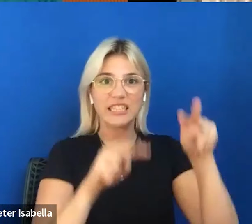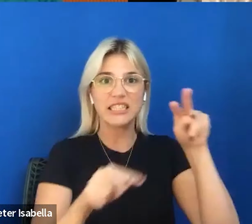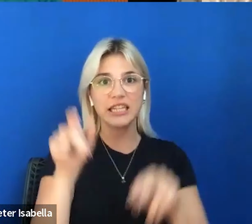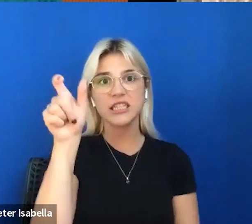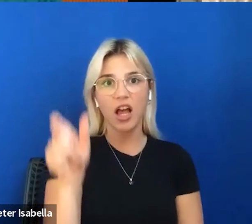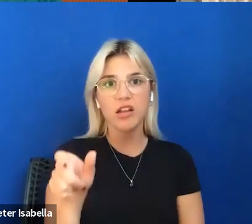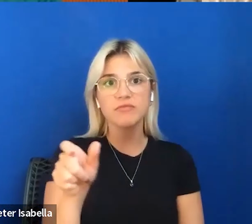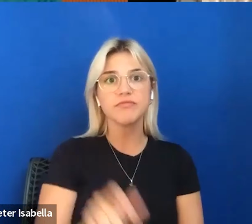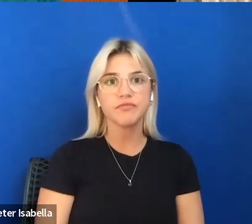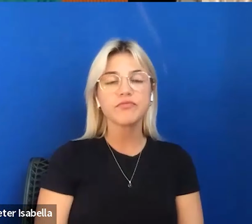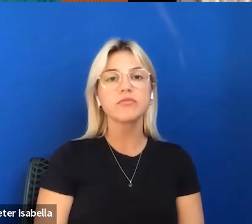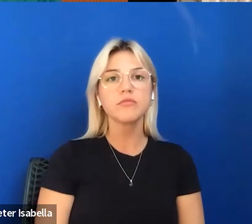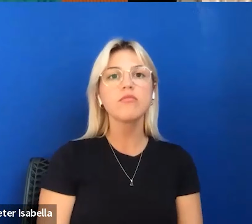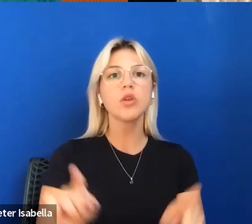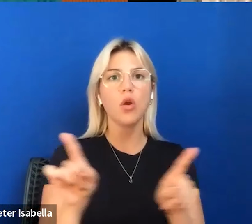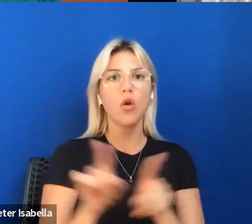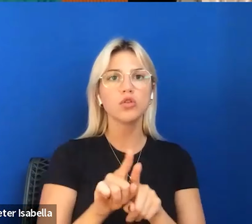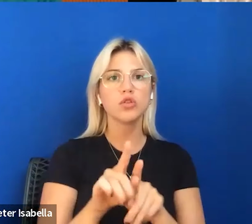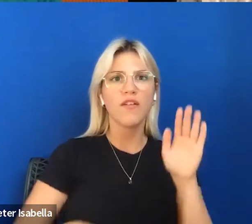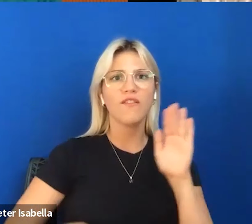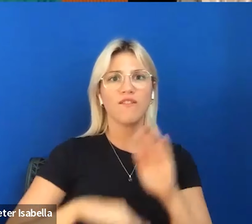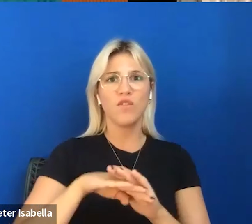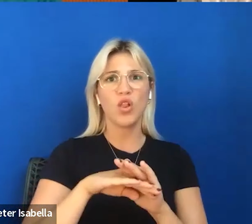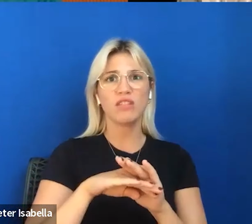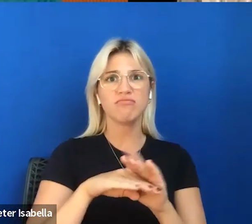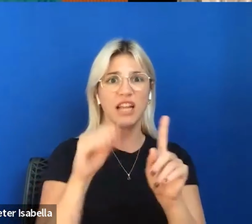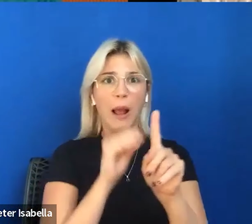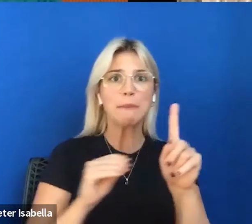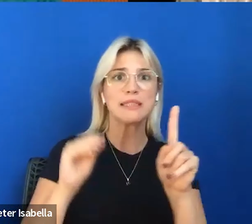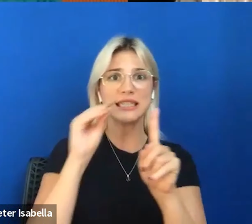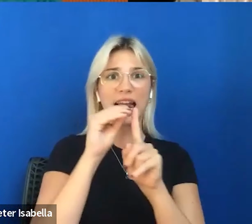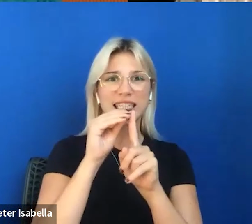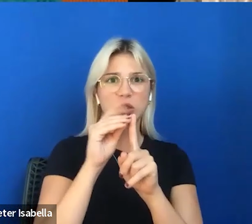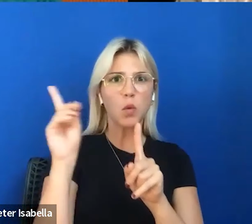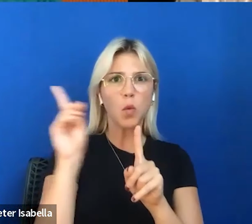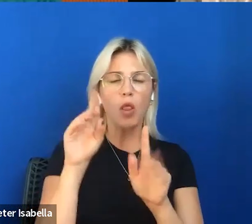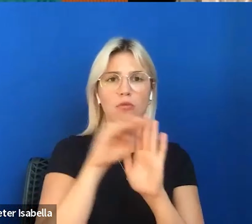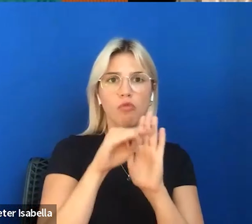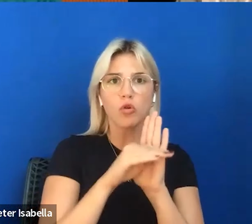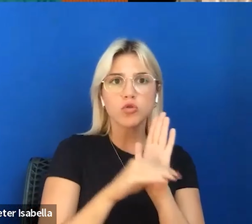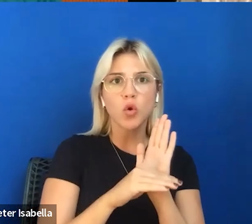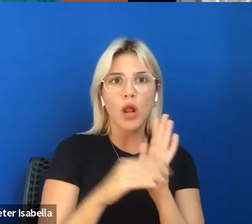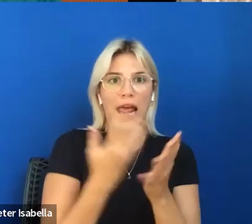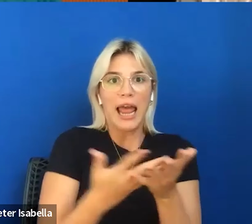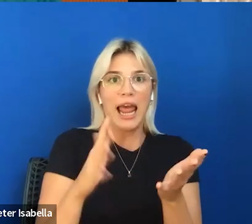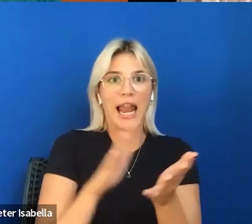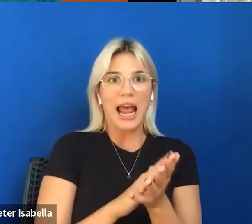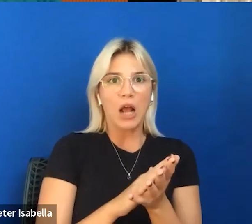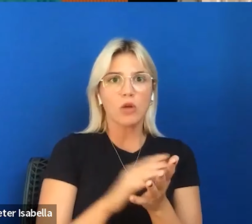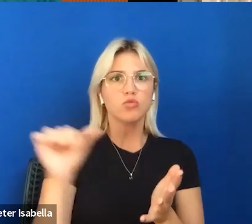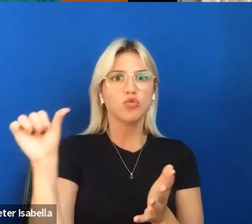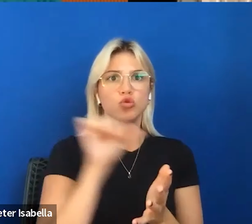and that you're fully up to date with exactly what the protocols are, and how they should be applied to grant submissions.